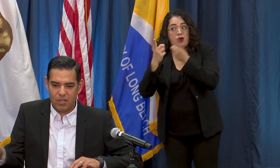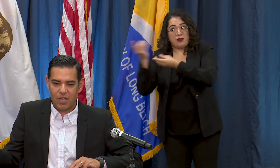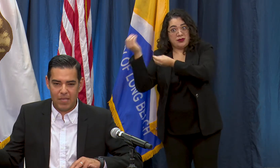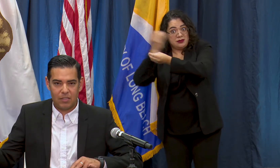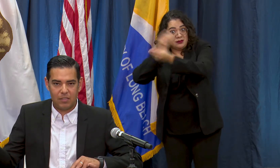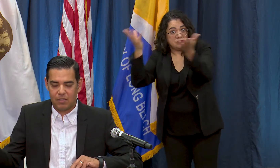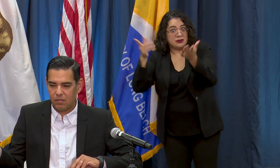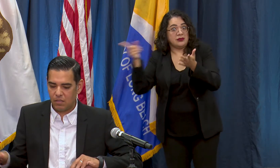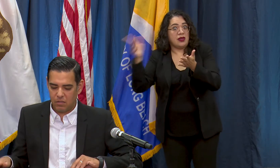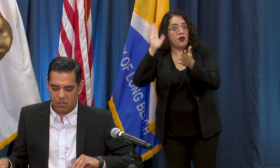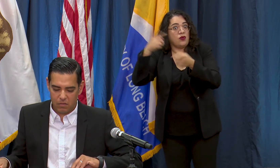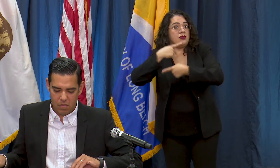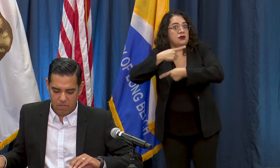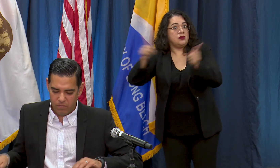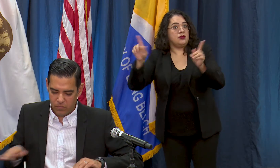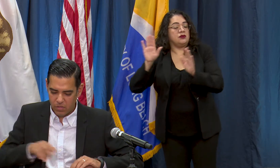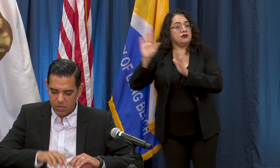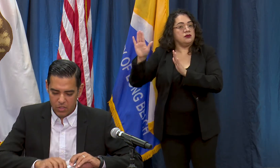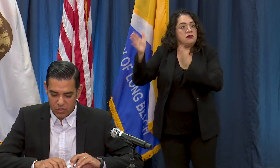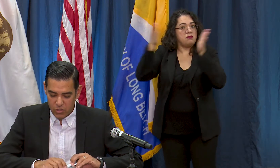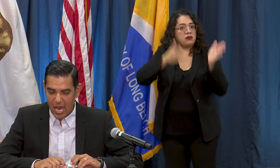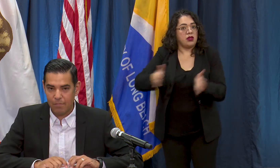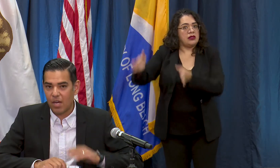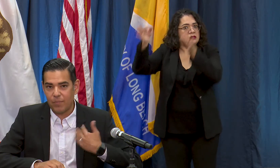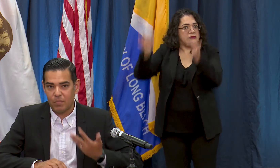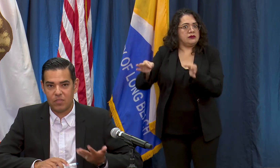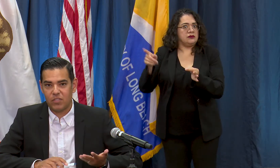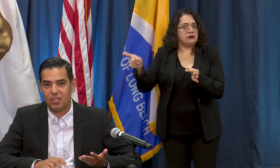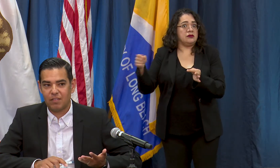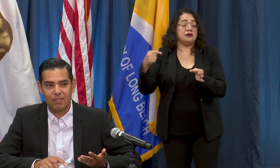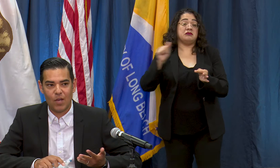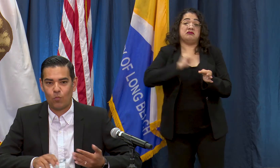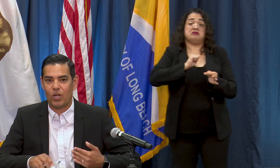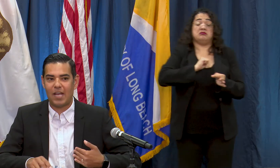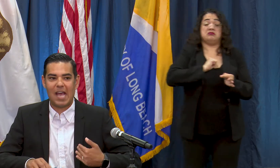they're gonna make the decision, I'm not optimistic that we're gonna have